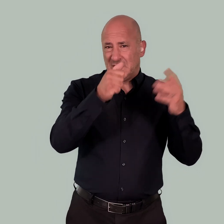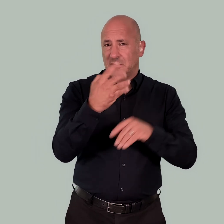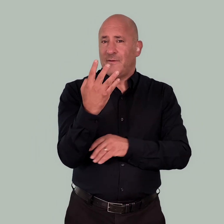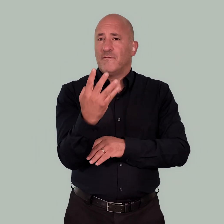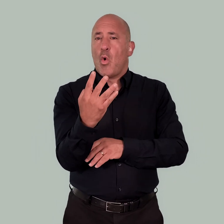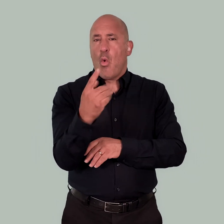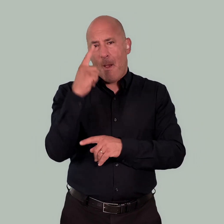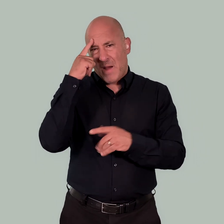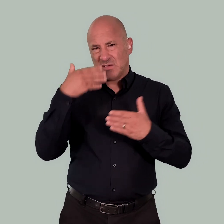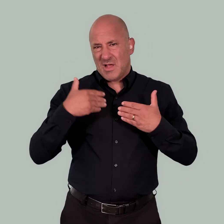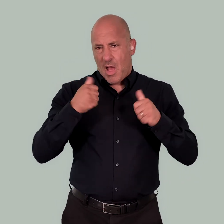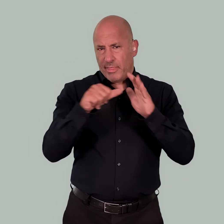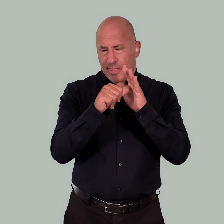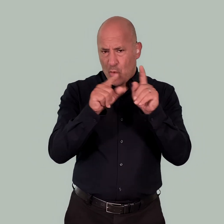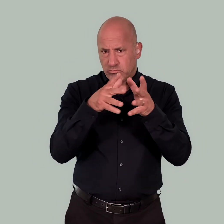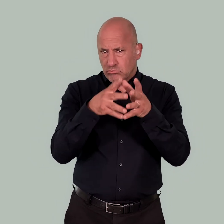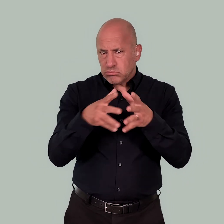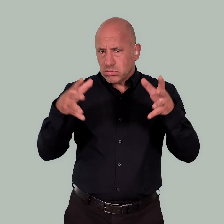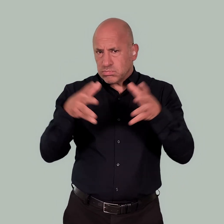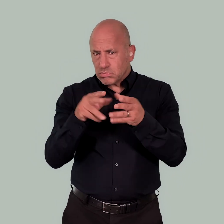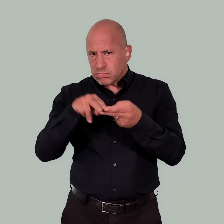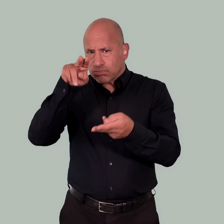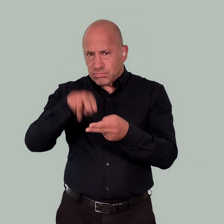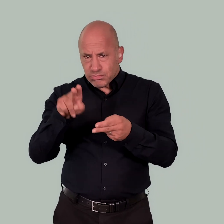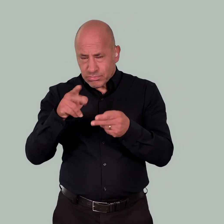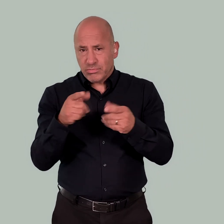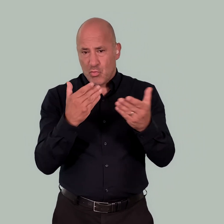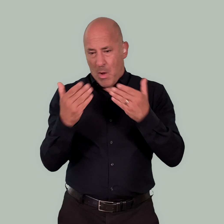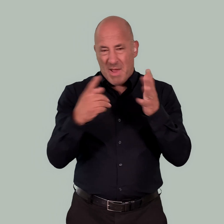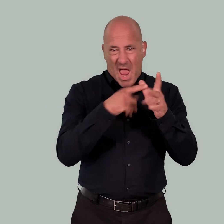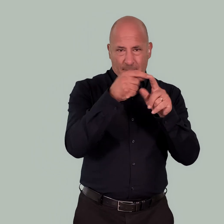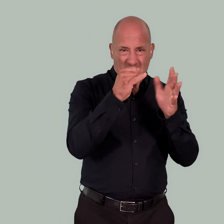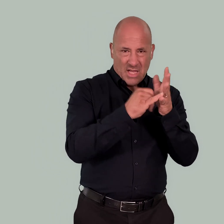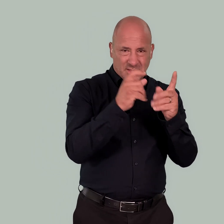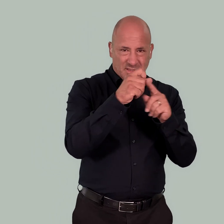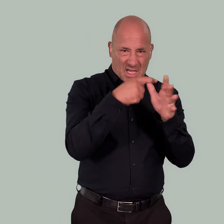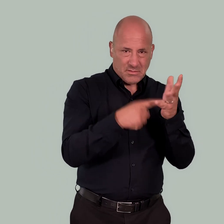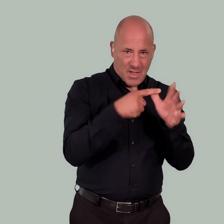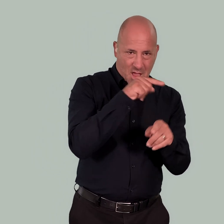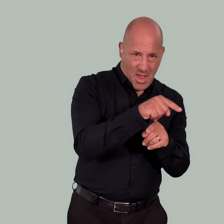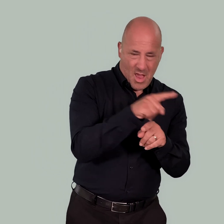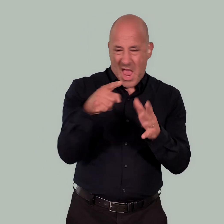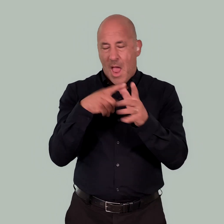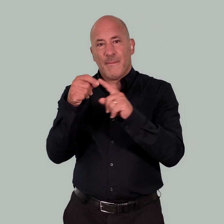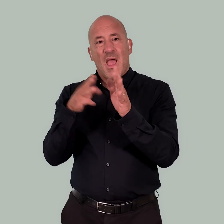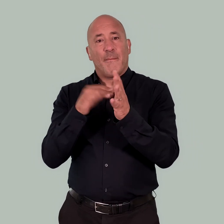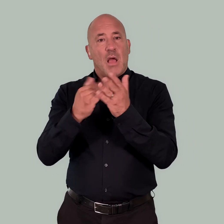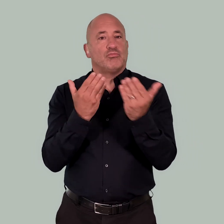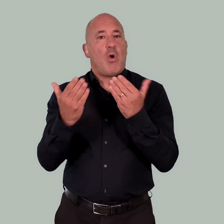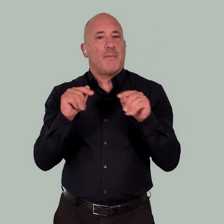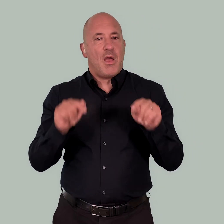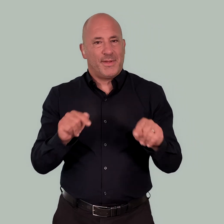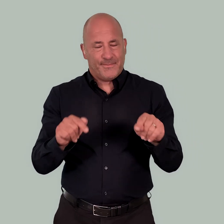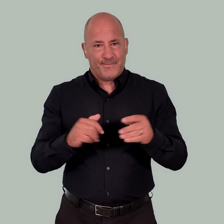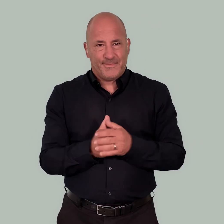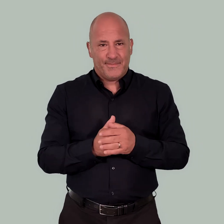for 16- to 64-year-olds comparing the APS data above with the APMS.